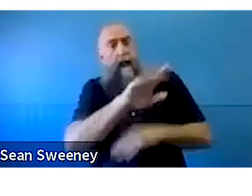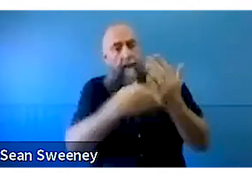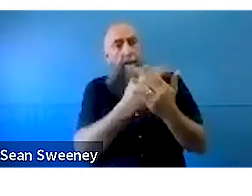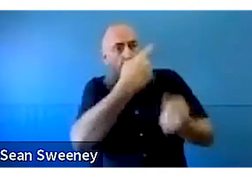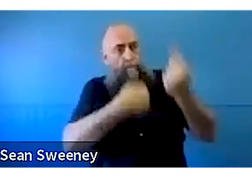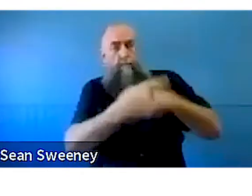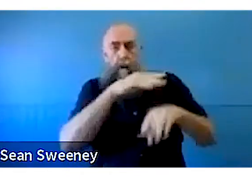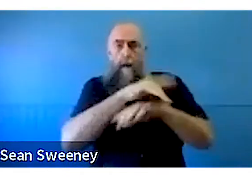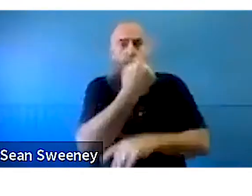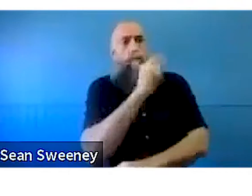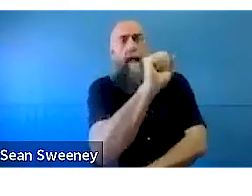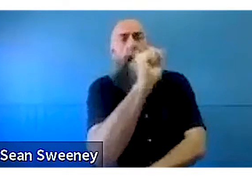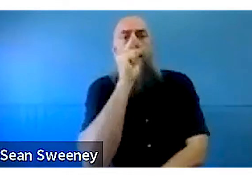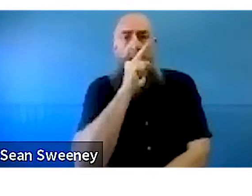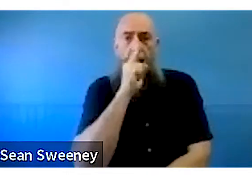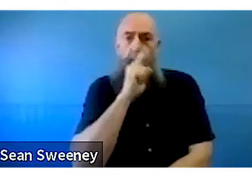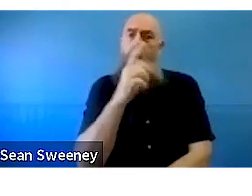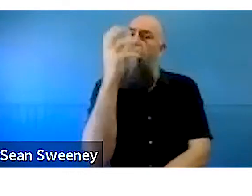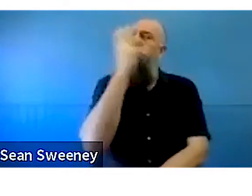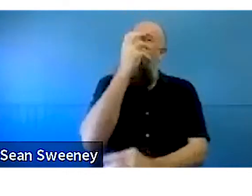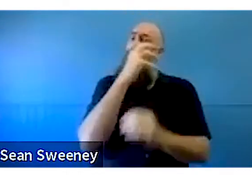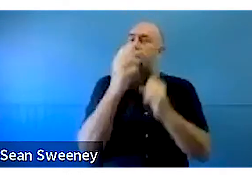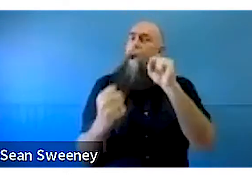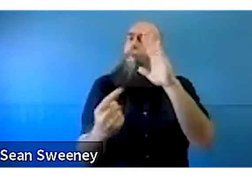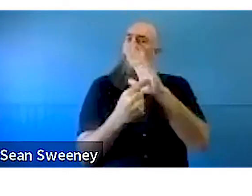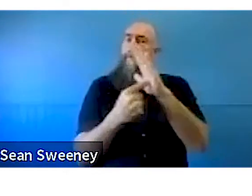This is important for all people, I think.